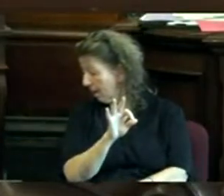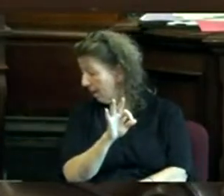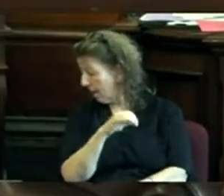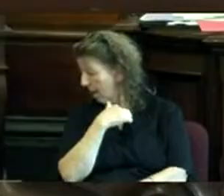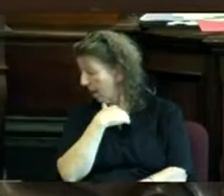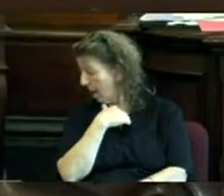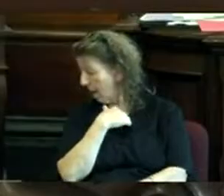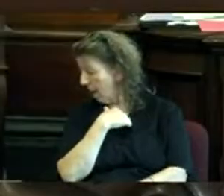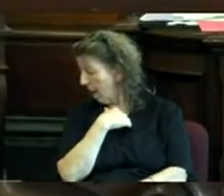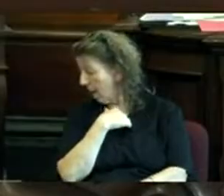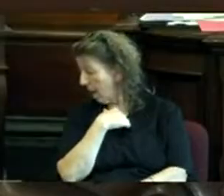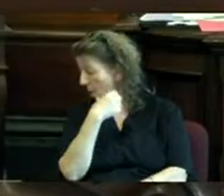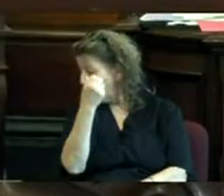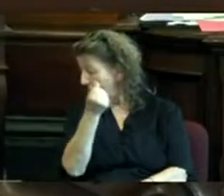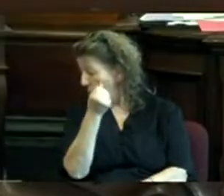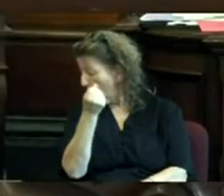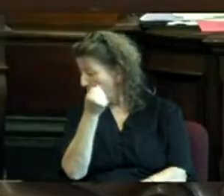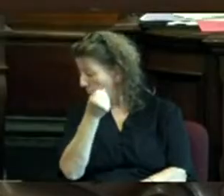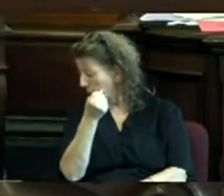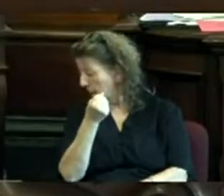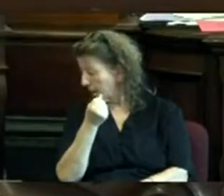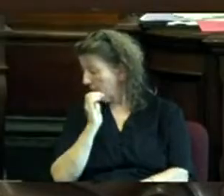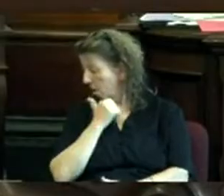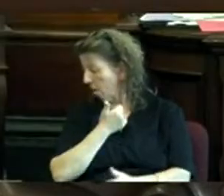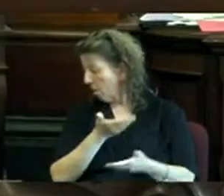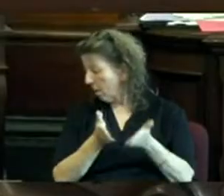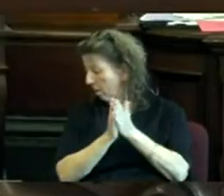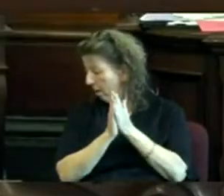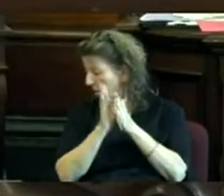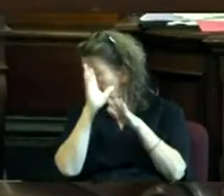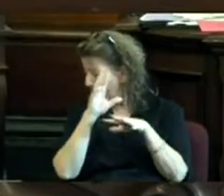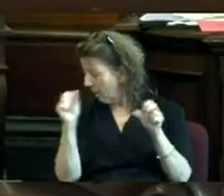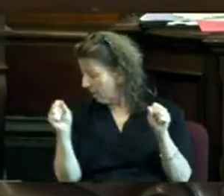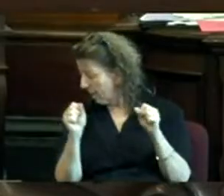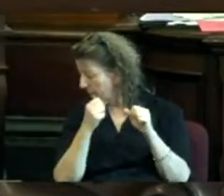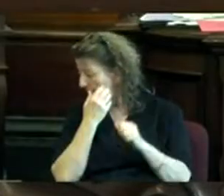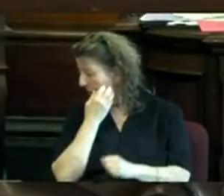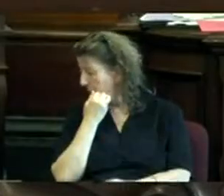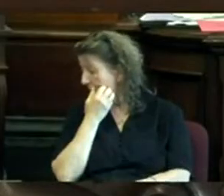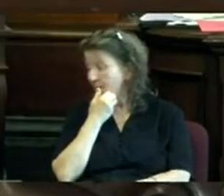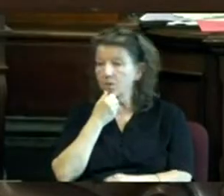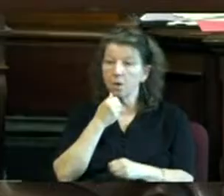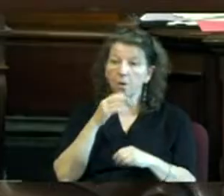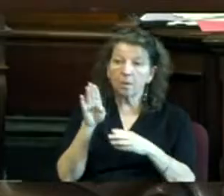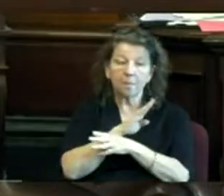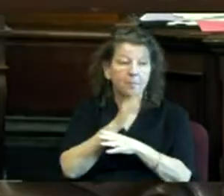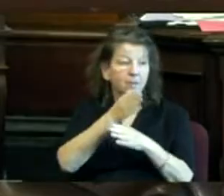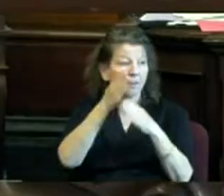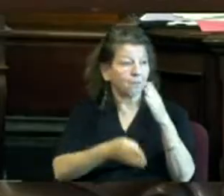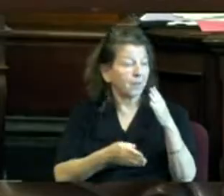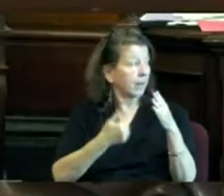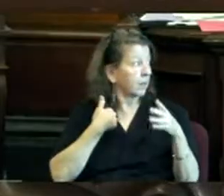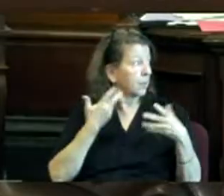introductory number 179, but I will be holding introductory 179